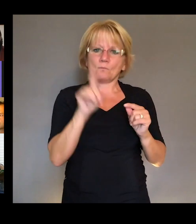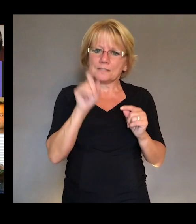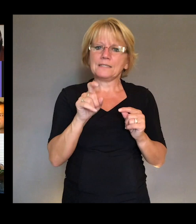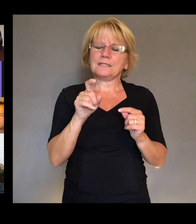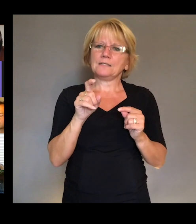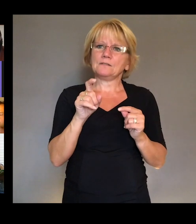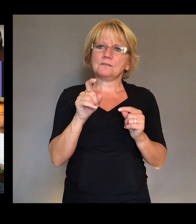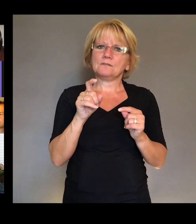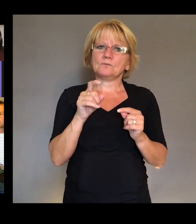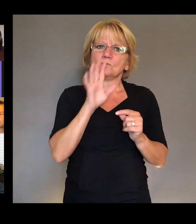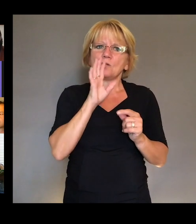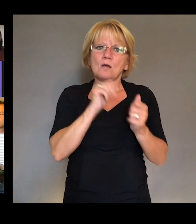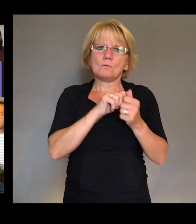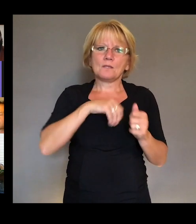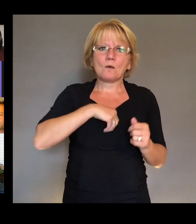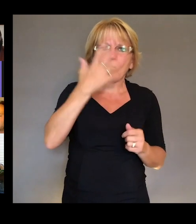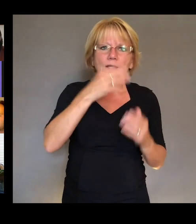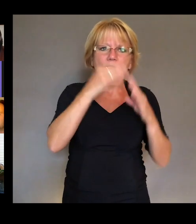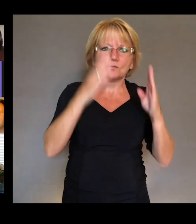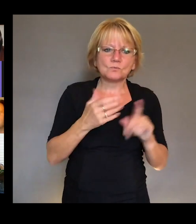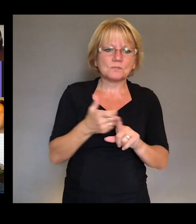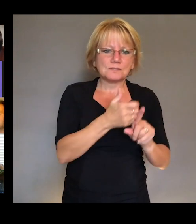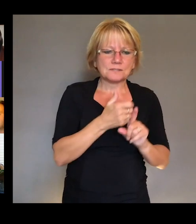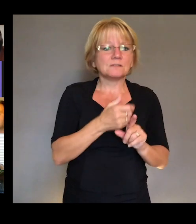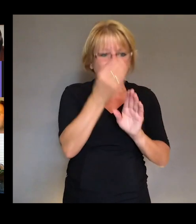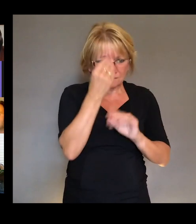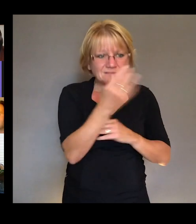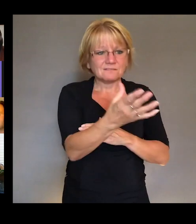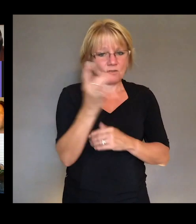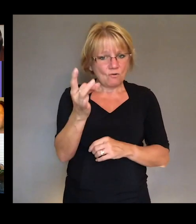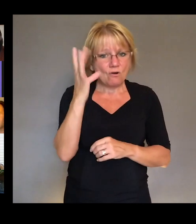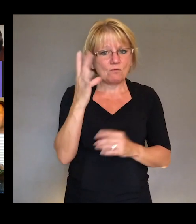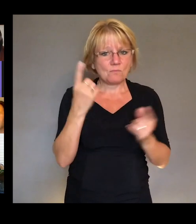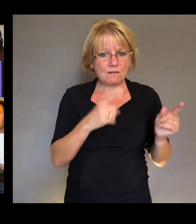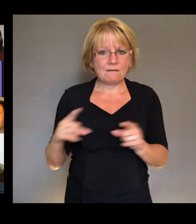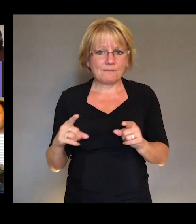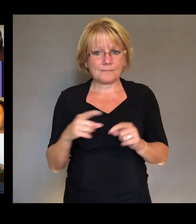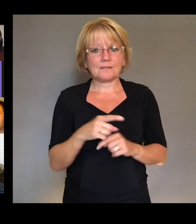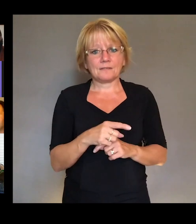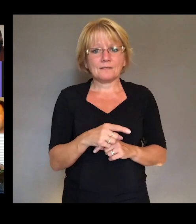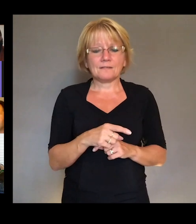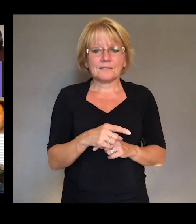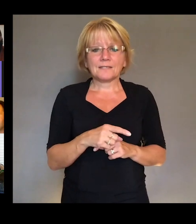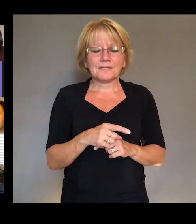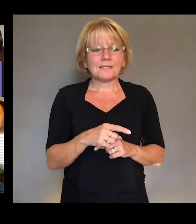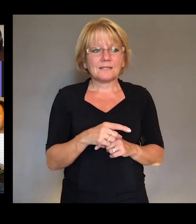We need to be talking to our white students about this is the horrible thing that happened.